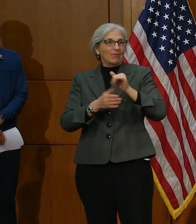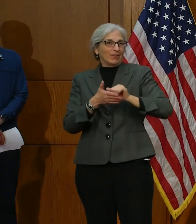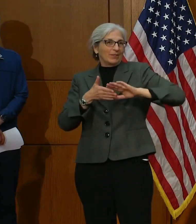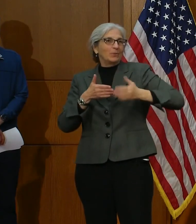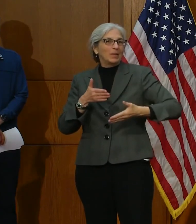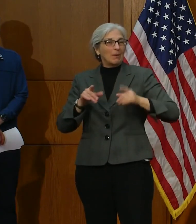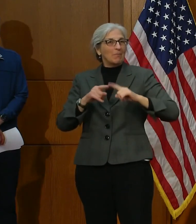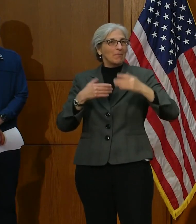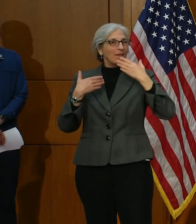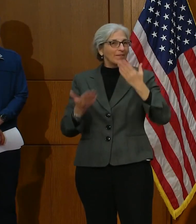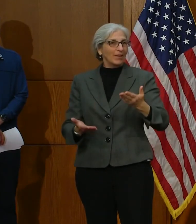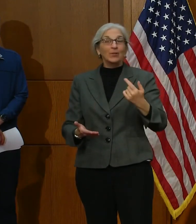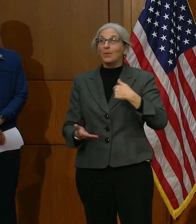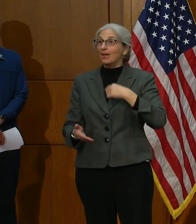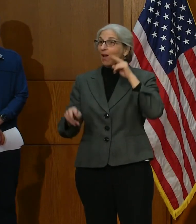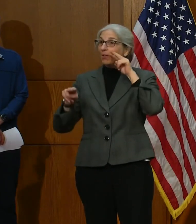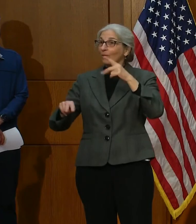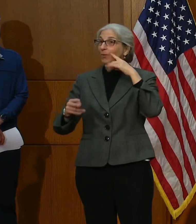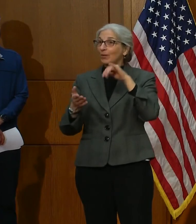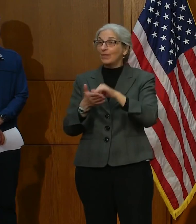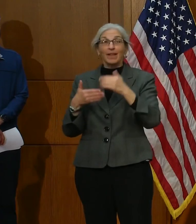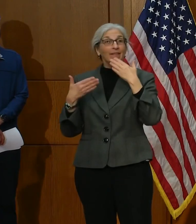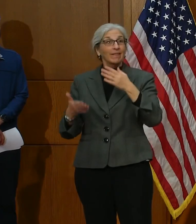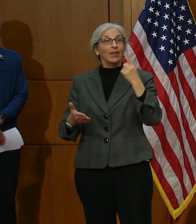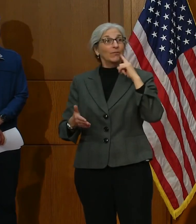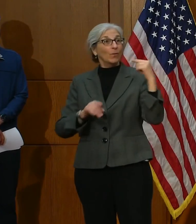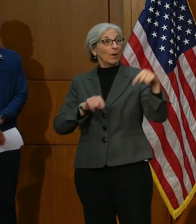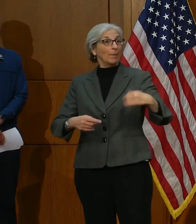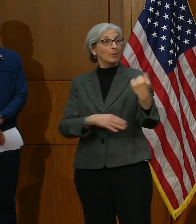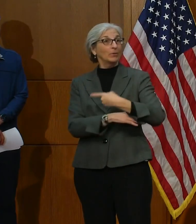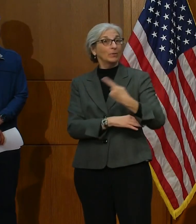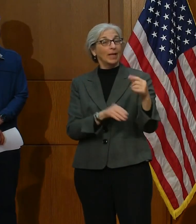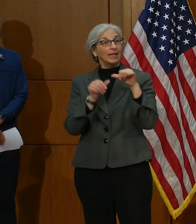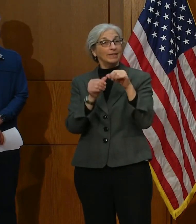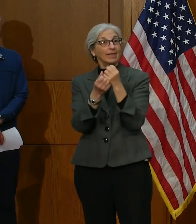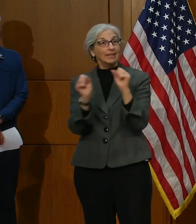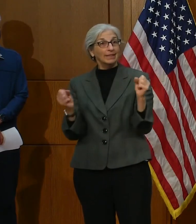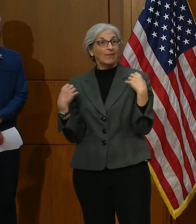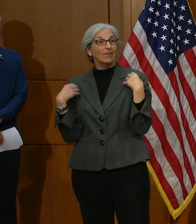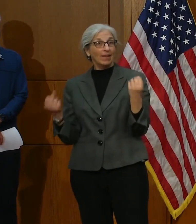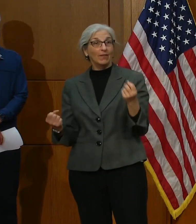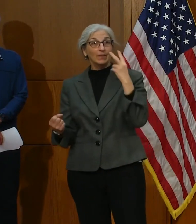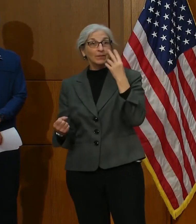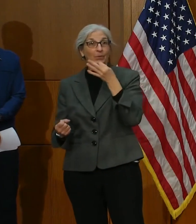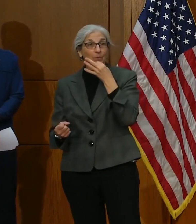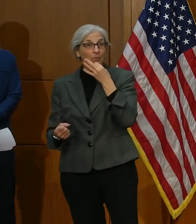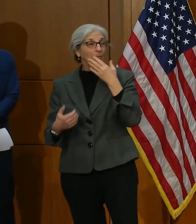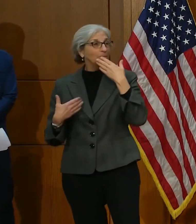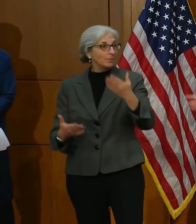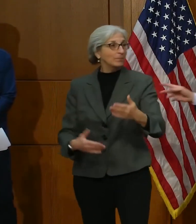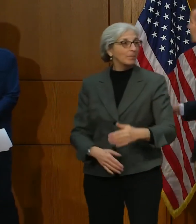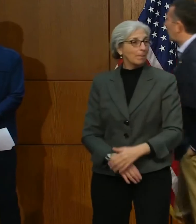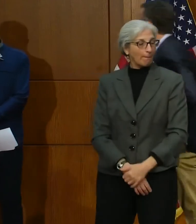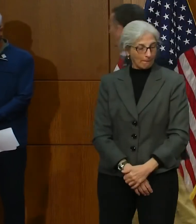PRESS CONFERENCE IN THE NEAR FUTURE. I SUSPECT IT WILL BE AFTER THIS WEEKEND, BUT THANKS AND I LOOK FOR THAT, THANKS TO ALL OF YOU FOR BEING HERE, STAY